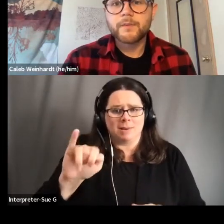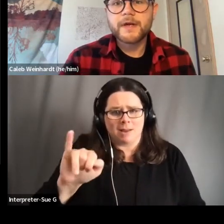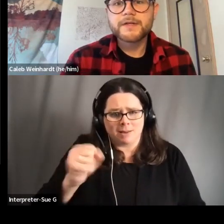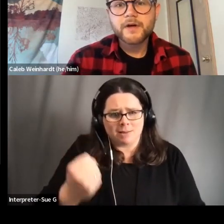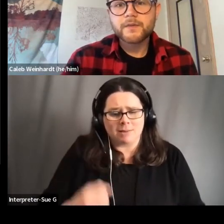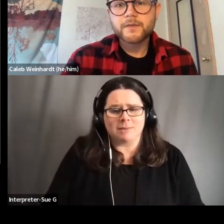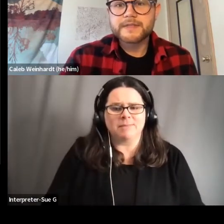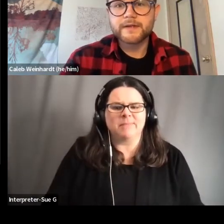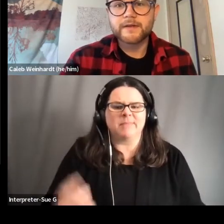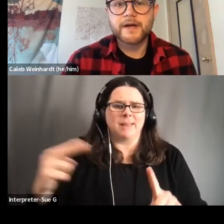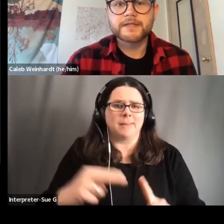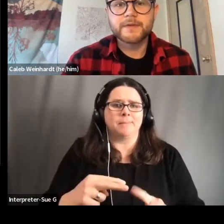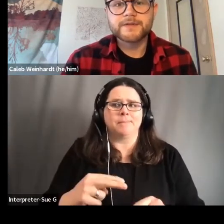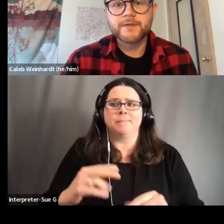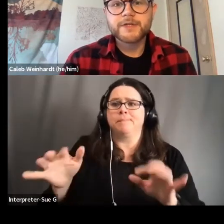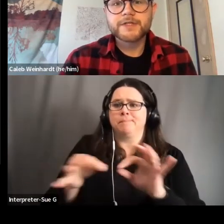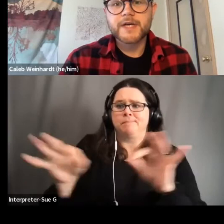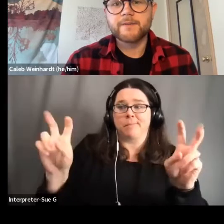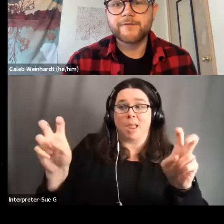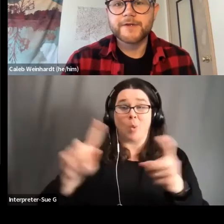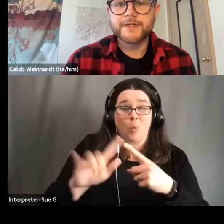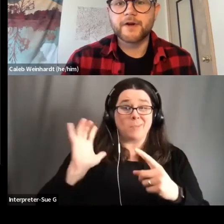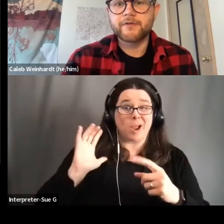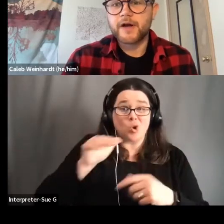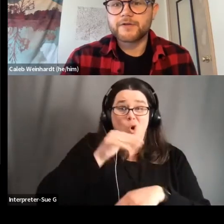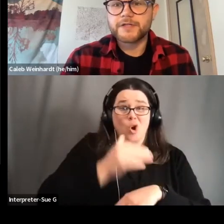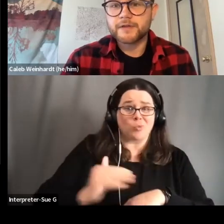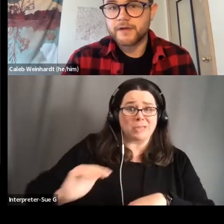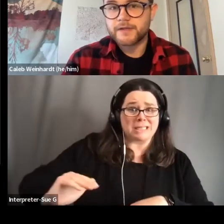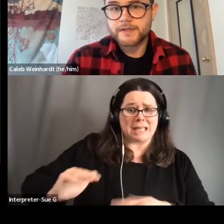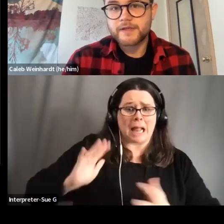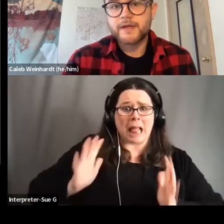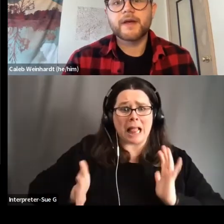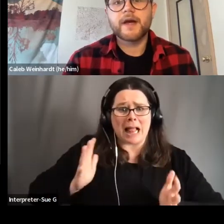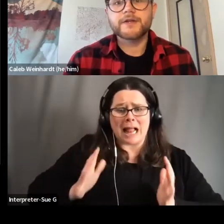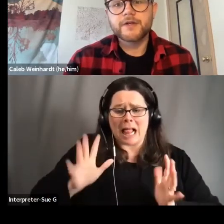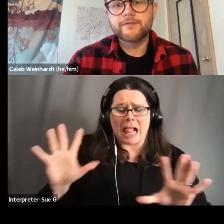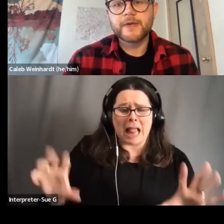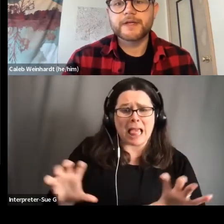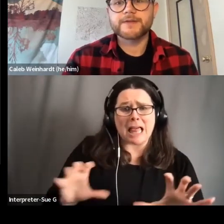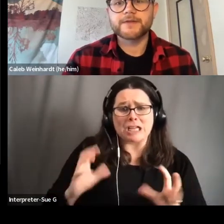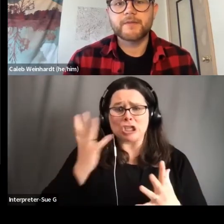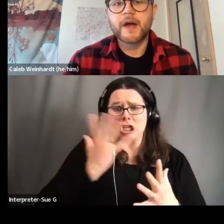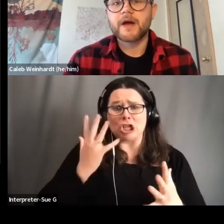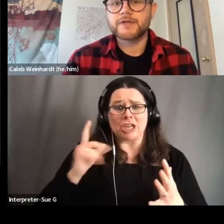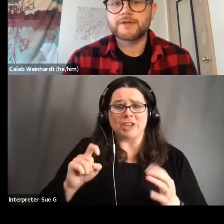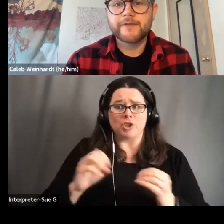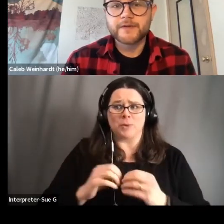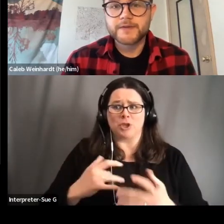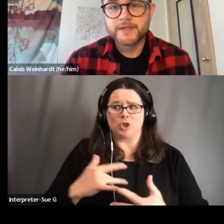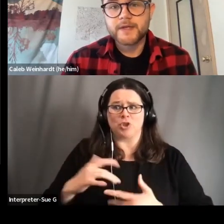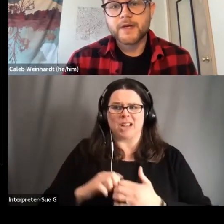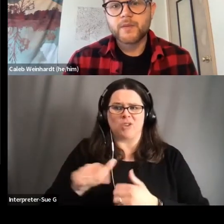"When my daughter was little I spent so much time "fussing over how she looked. "I should've been concerned about she felt.